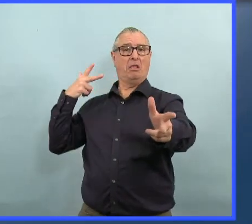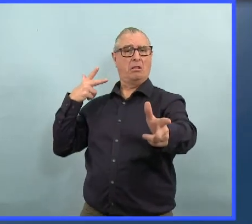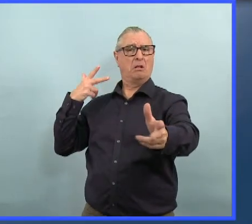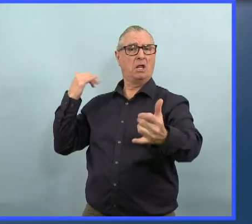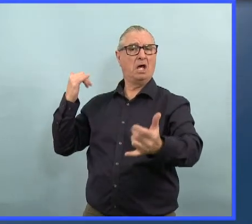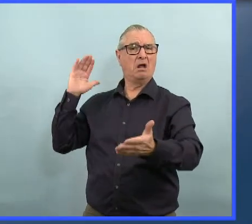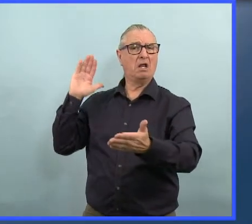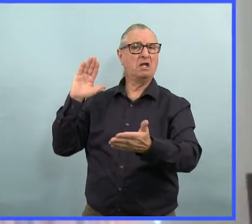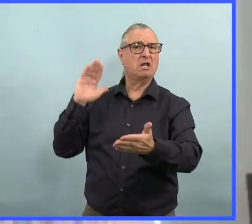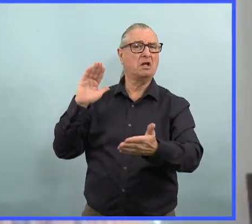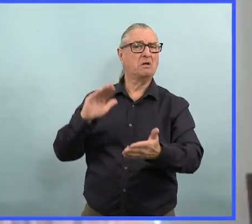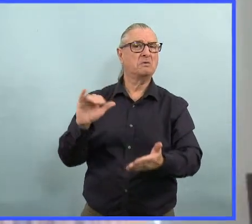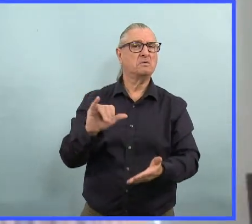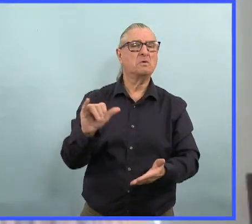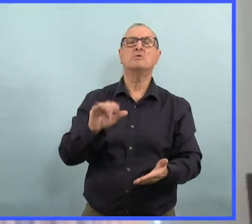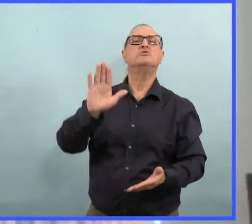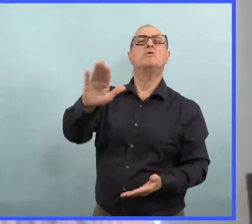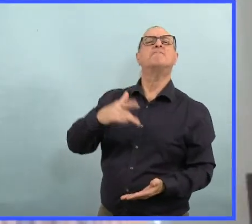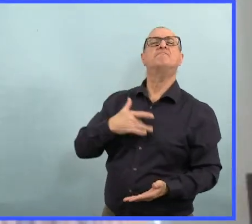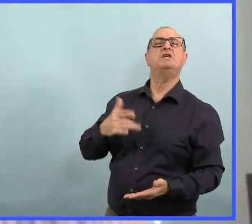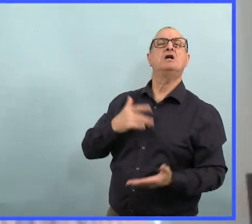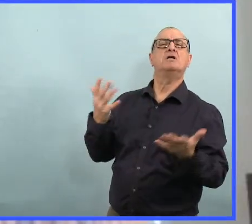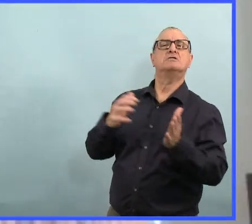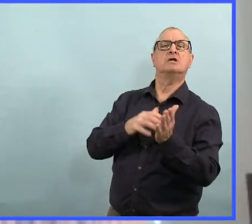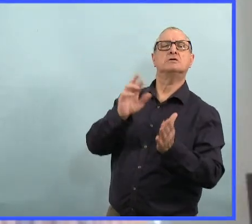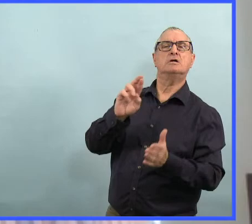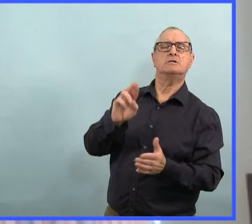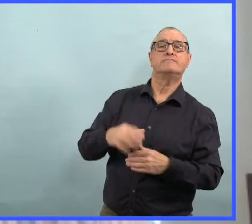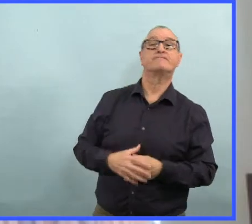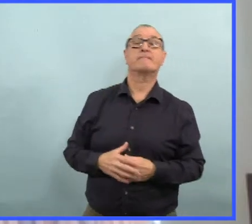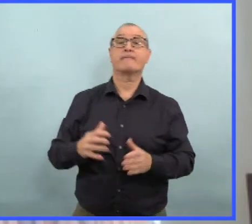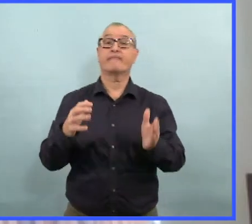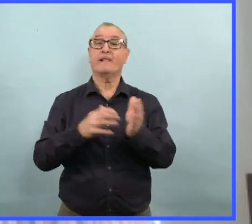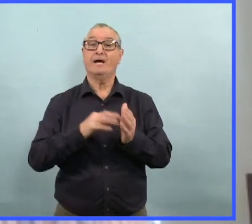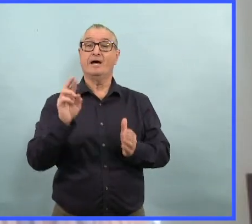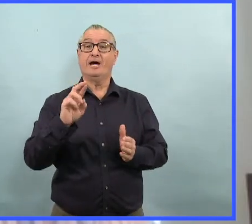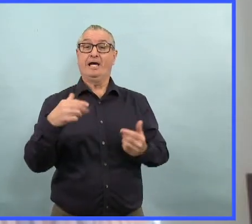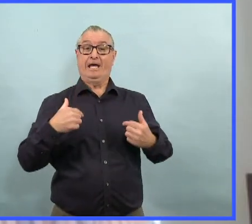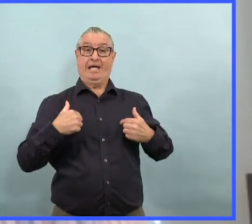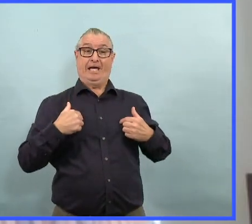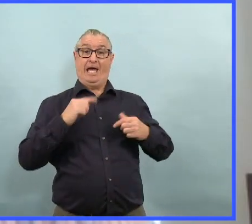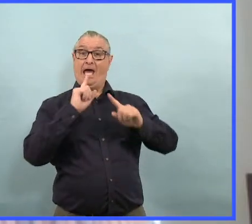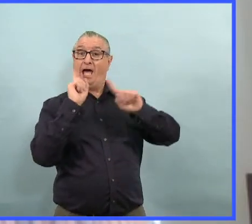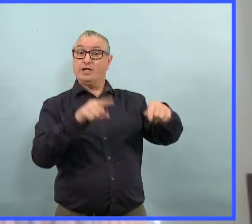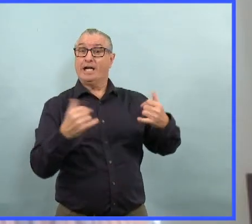yeah so it's a little early uh to uh to consider that uh you know i don't think there's uh